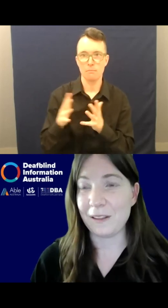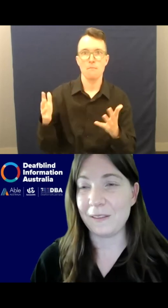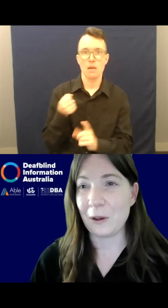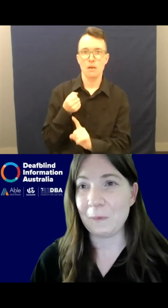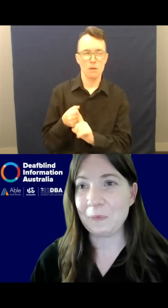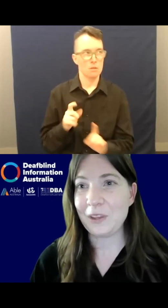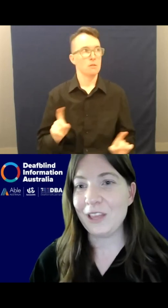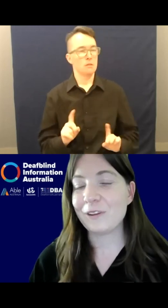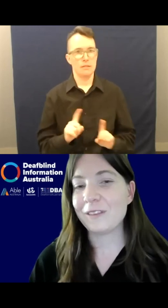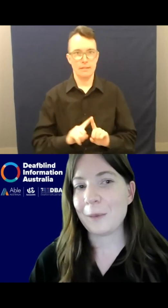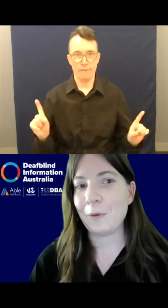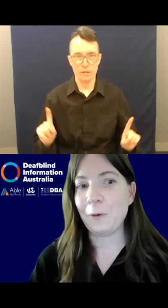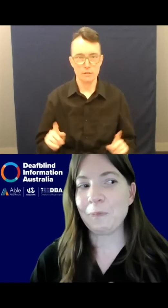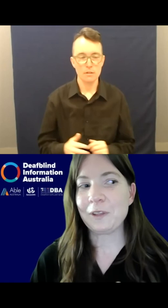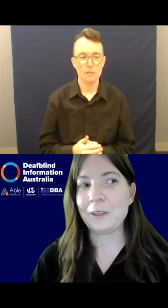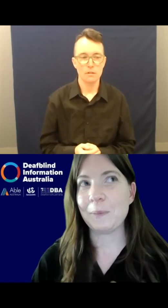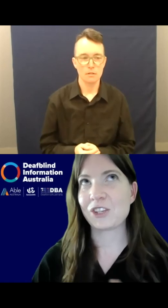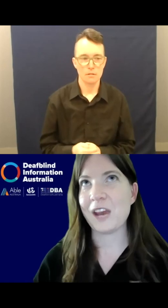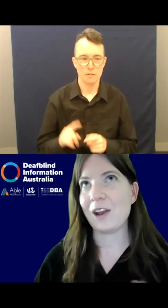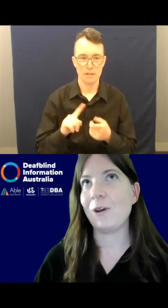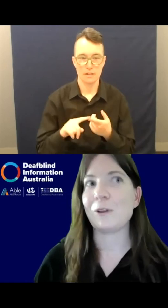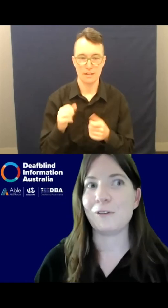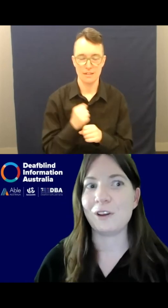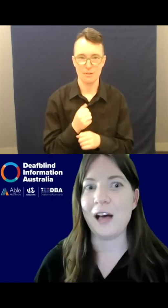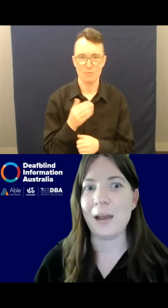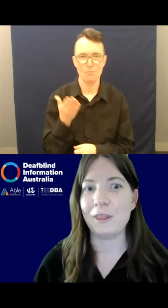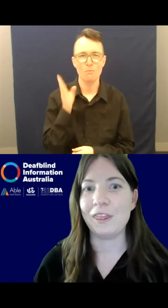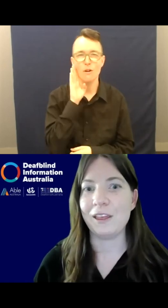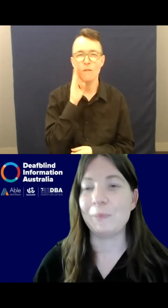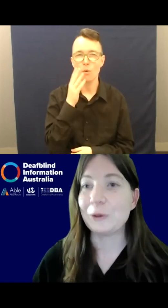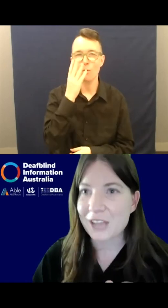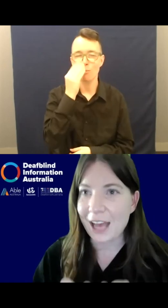So for example, the picture I had earlier of the client with the Blu Tack,